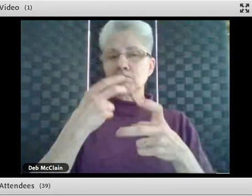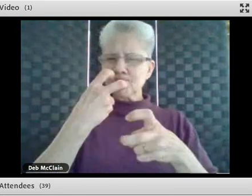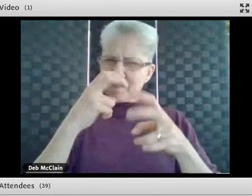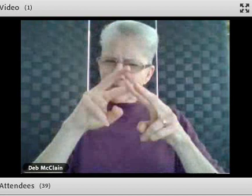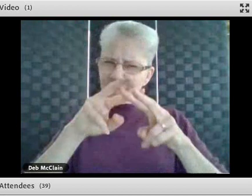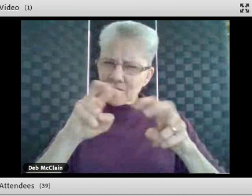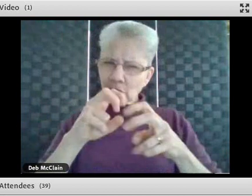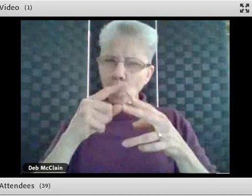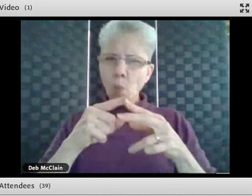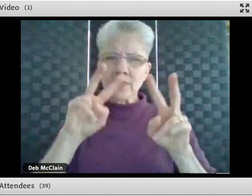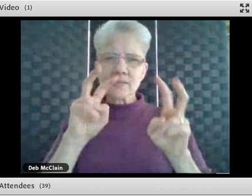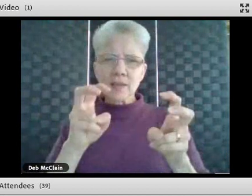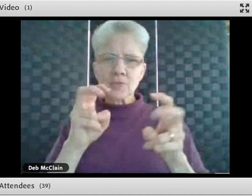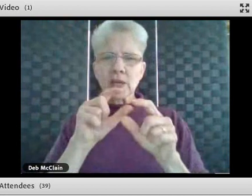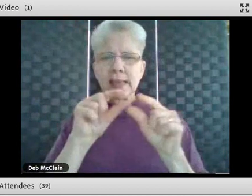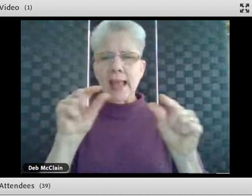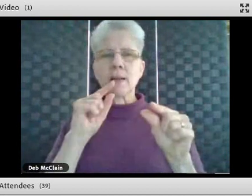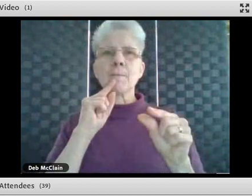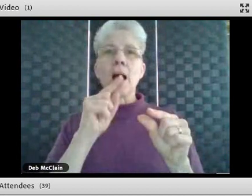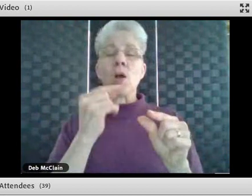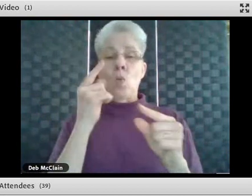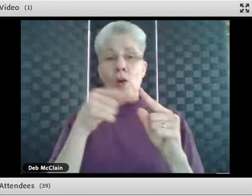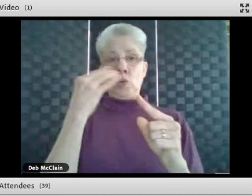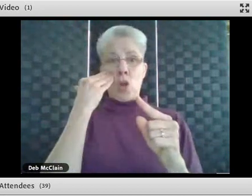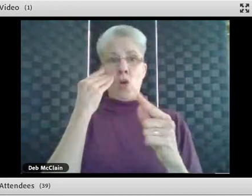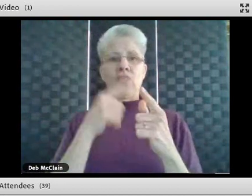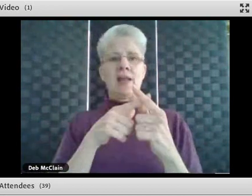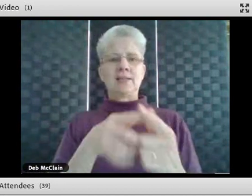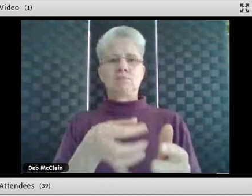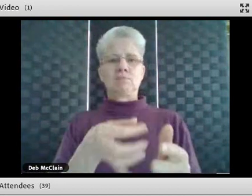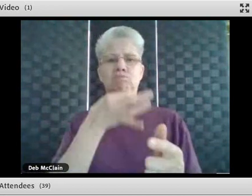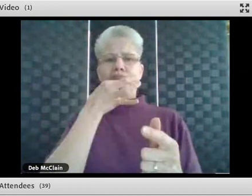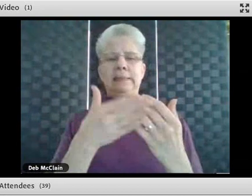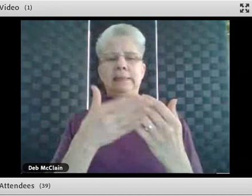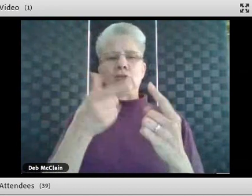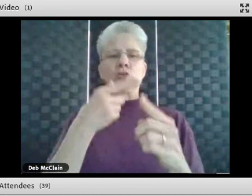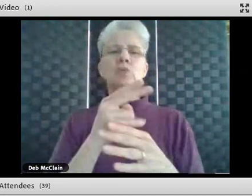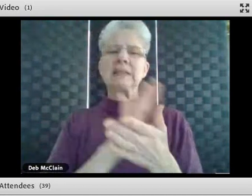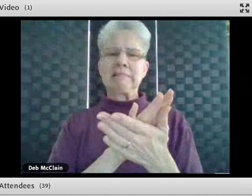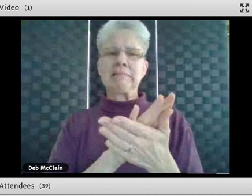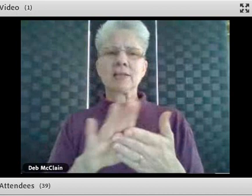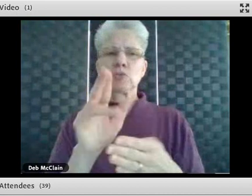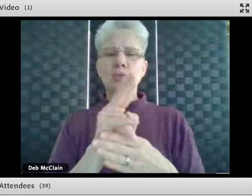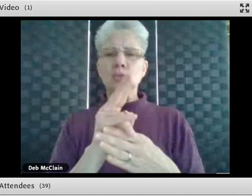Once you do, it makes the search so much more efficient, so... Just very nice.